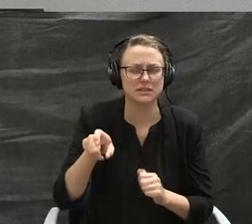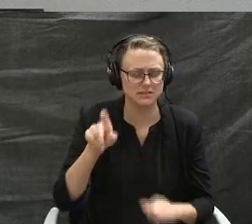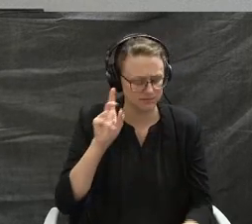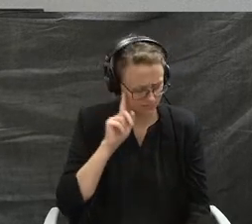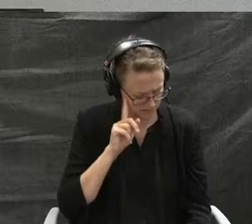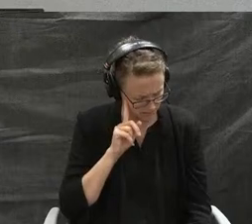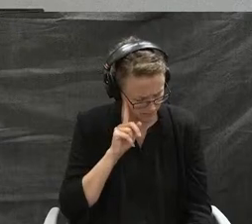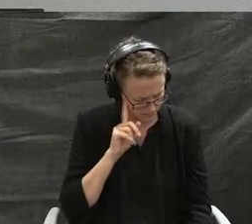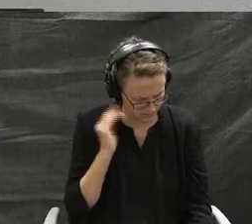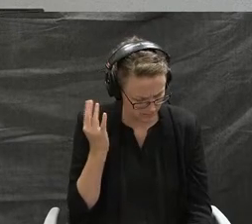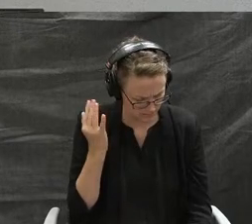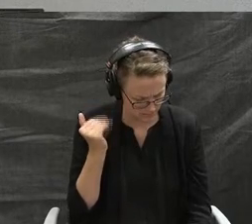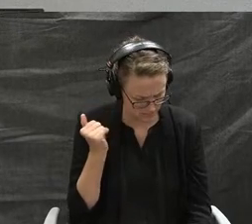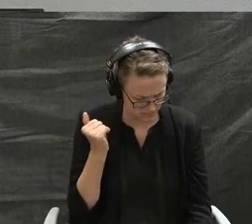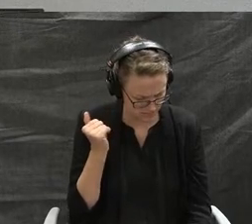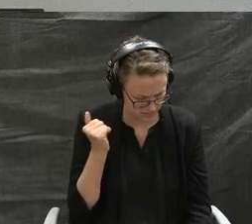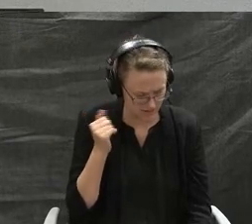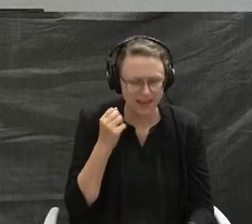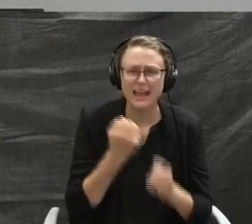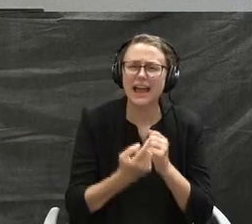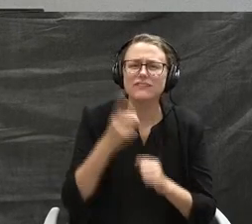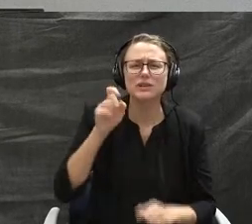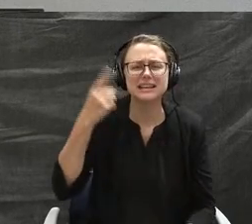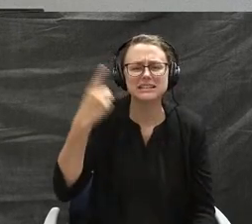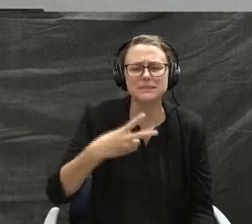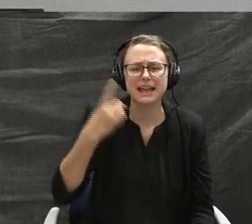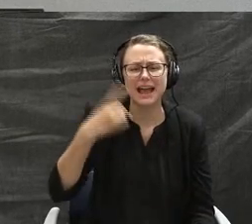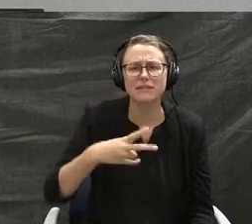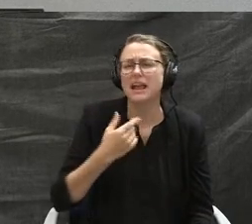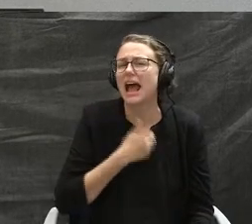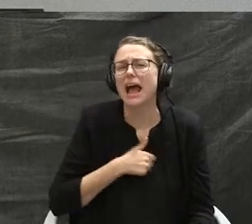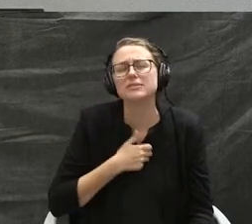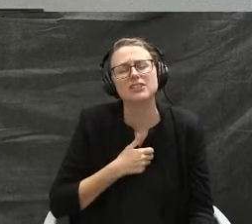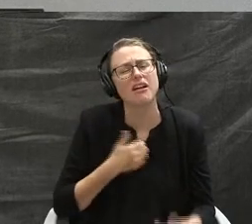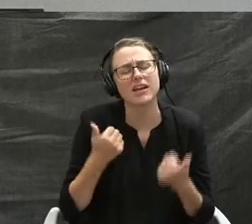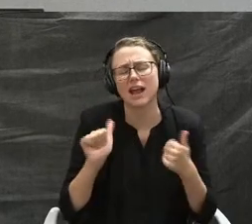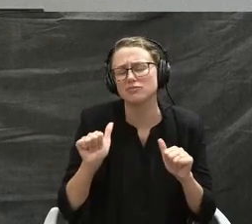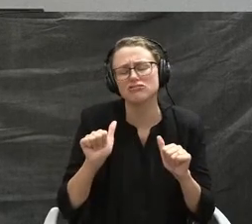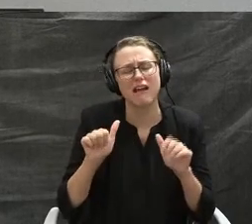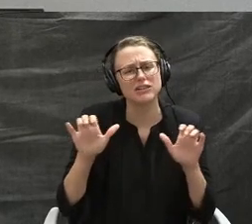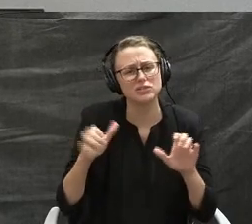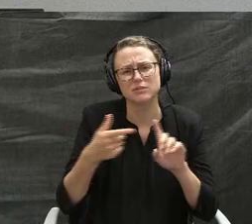Hybrid I'm going from memory here so I didn't anticipate this